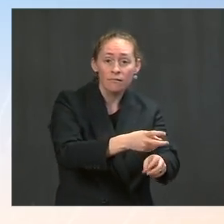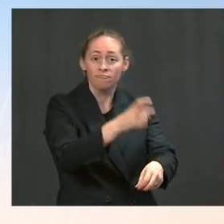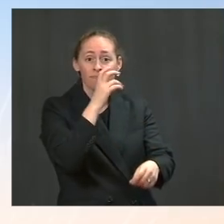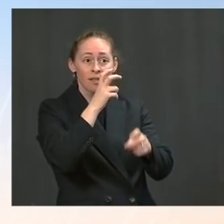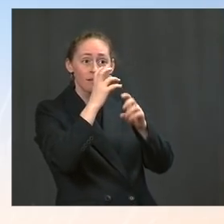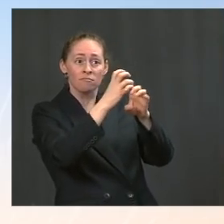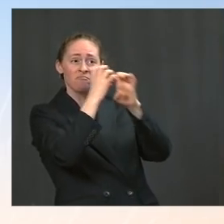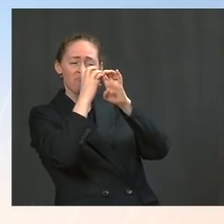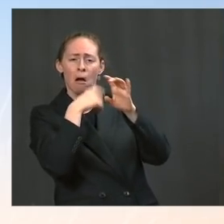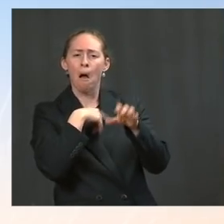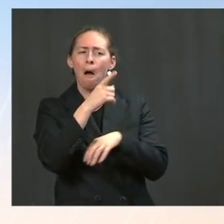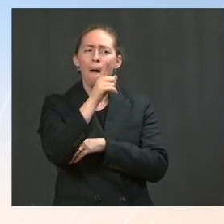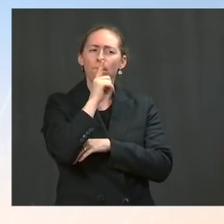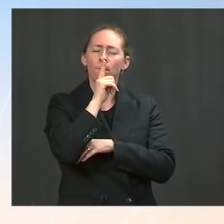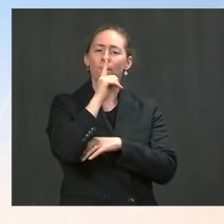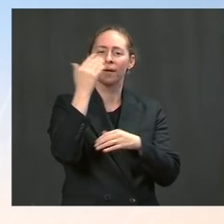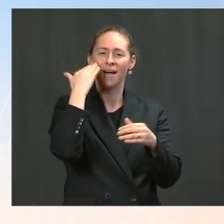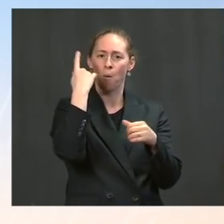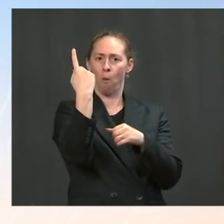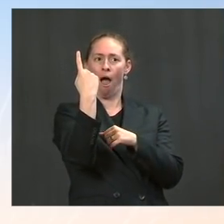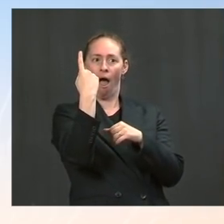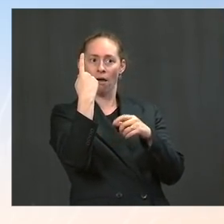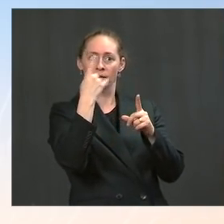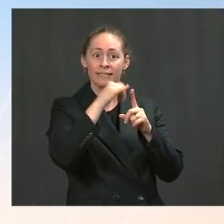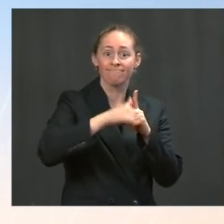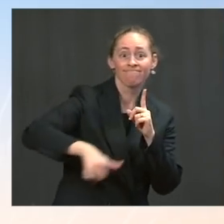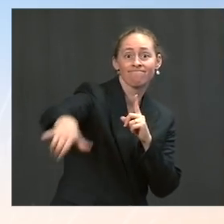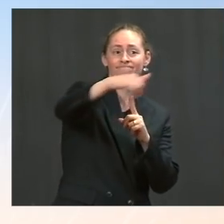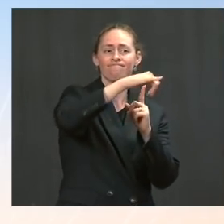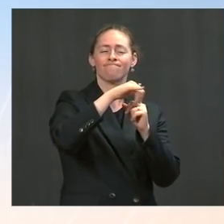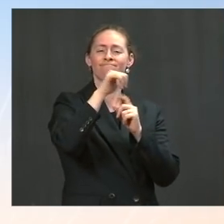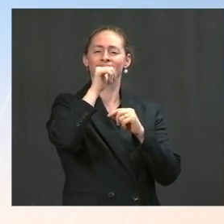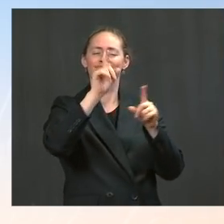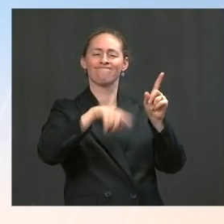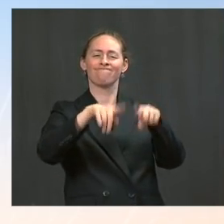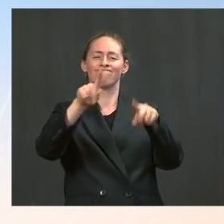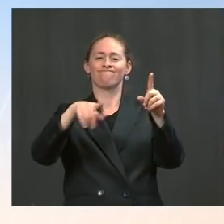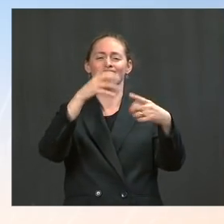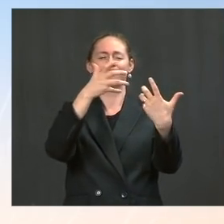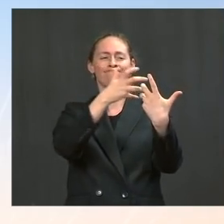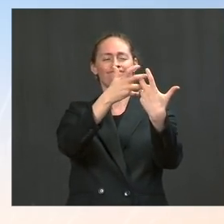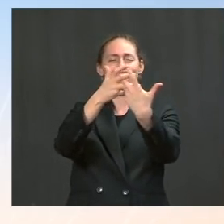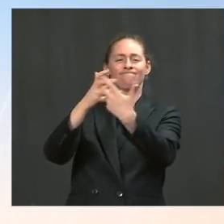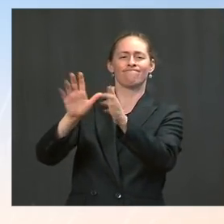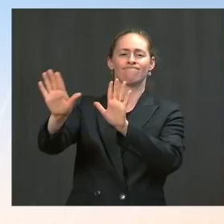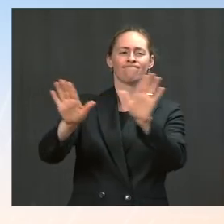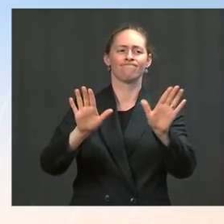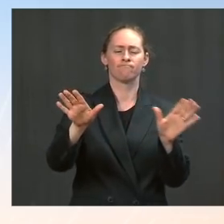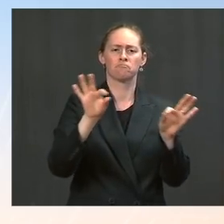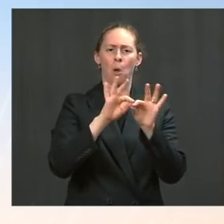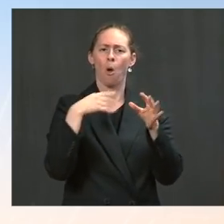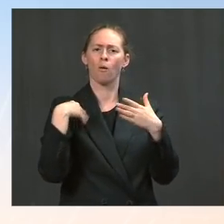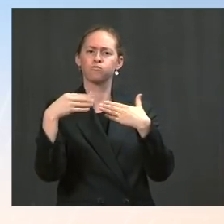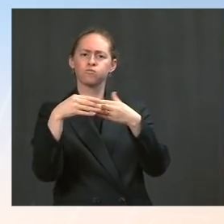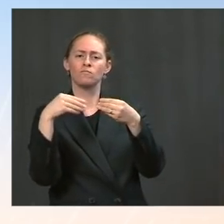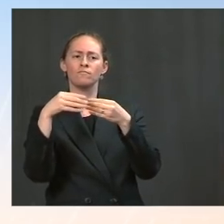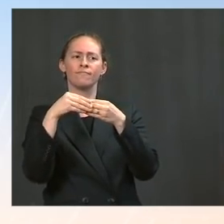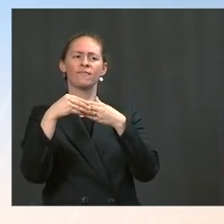One size doesn't fit all, I should say, for cities, towns, and localities. That was important -- that flexibility. There are still restrictions on how it can be used